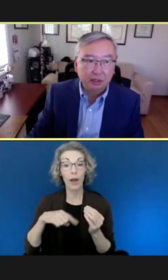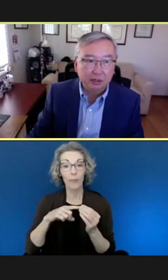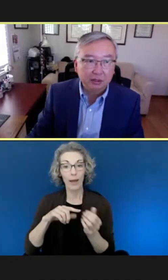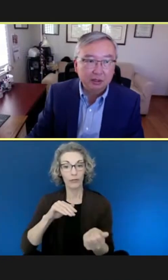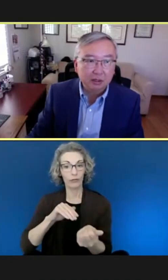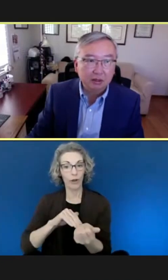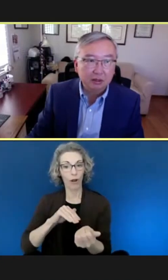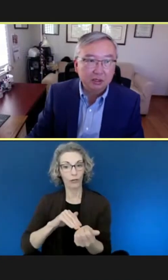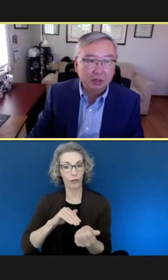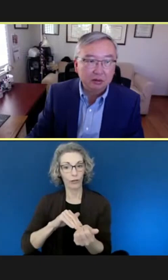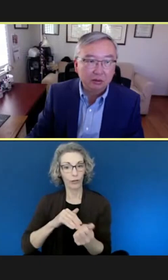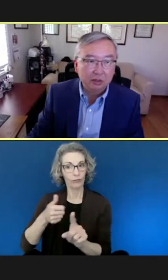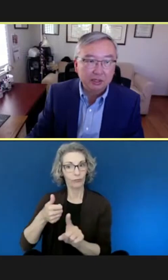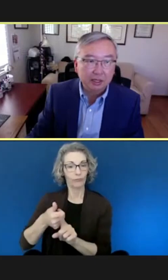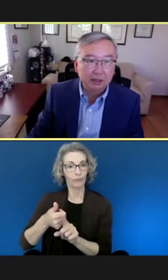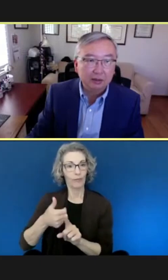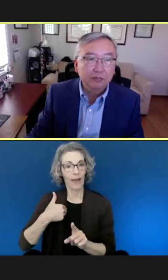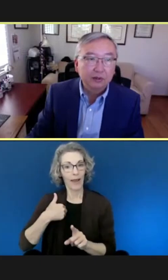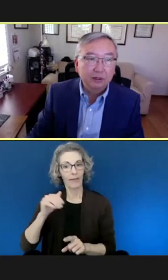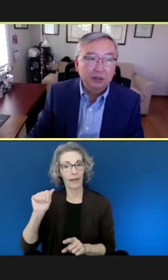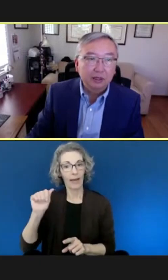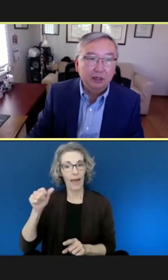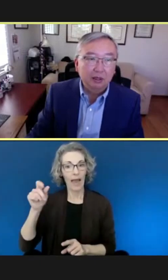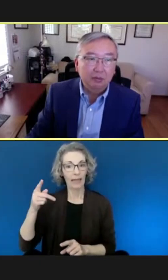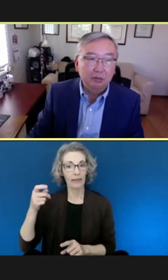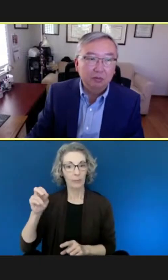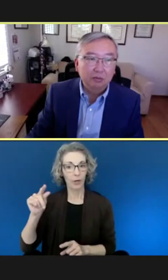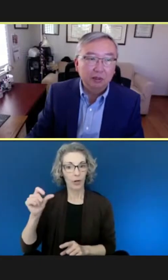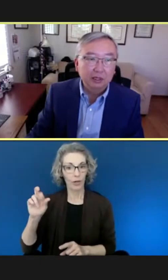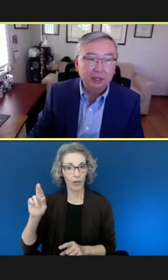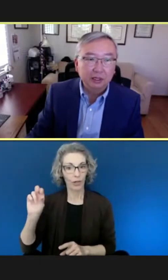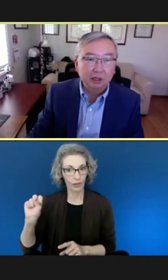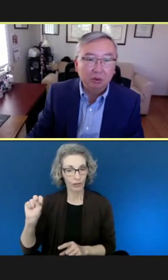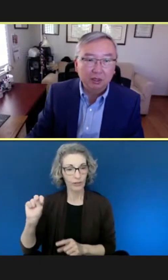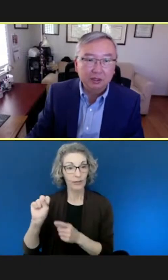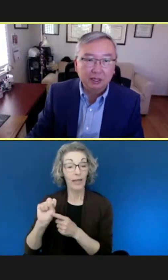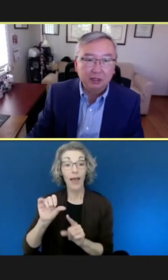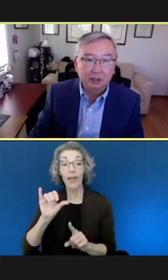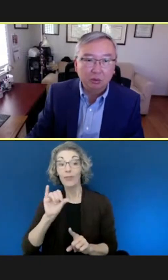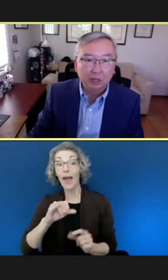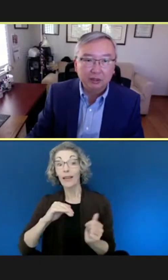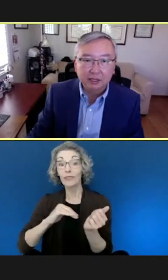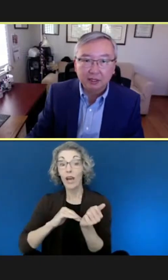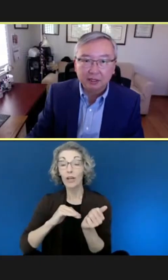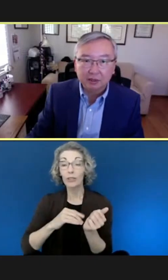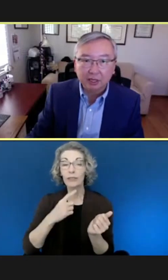This doctor was saying, I think there was an awareness that